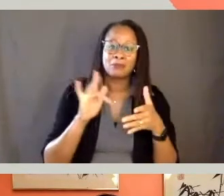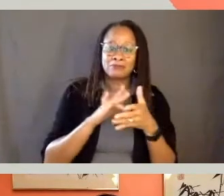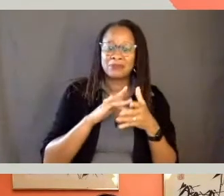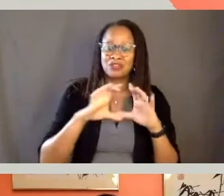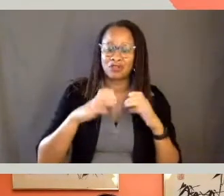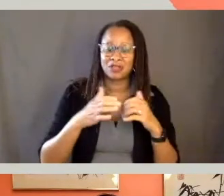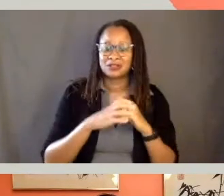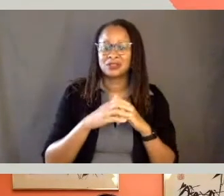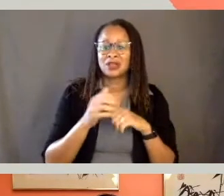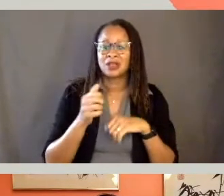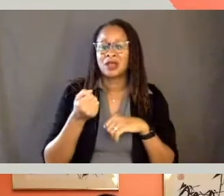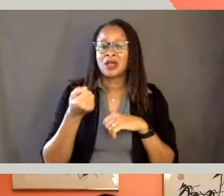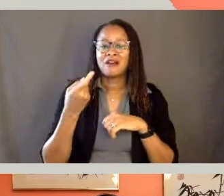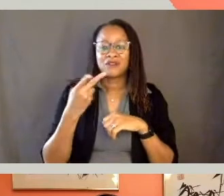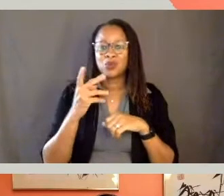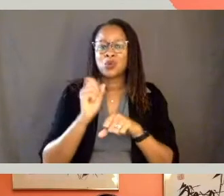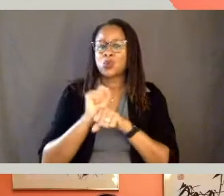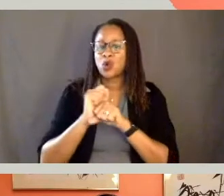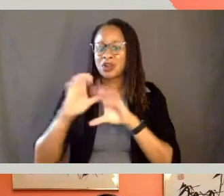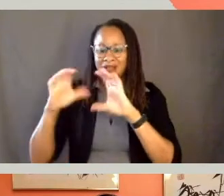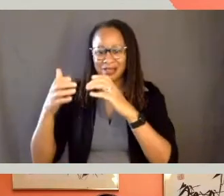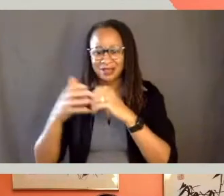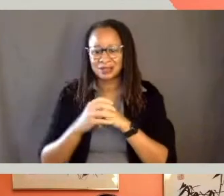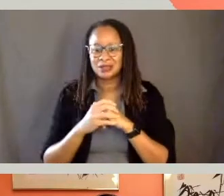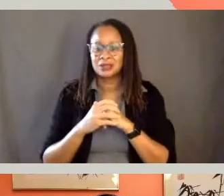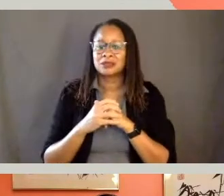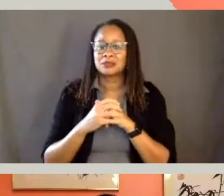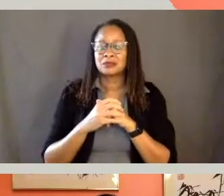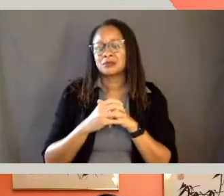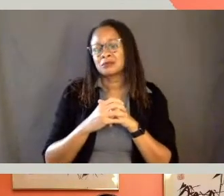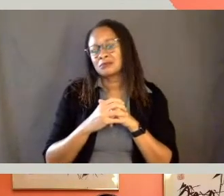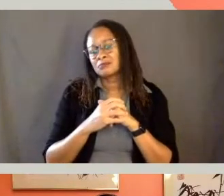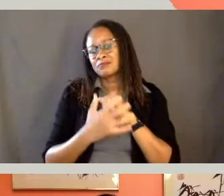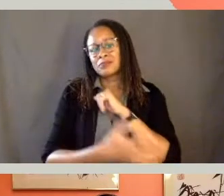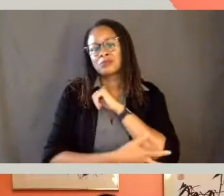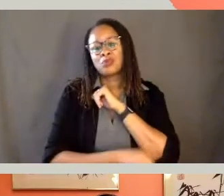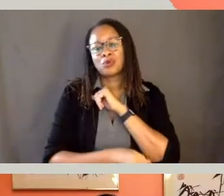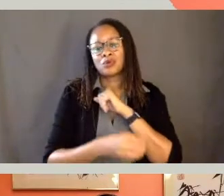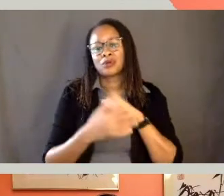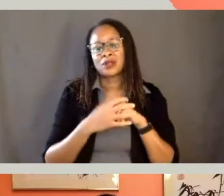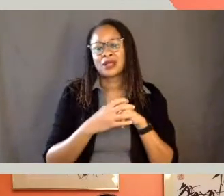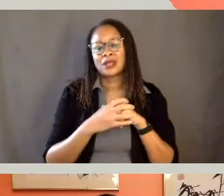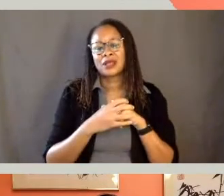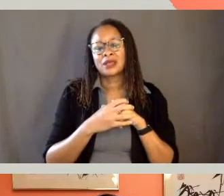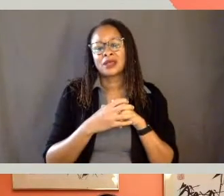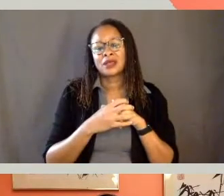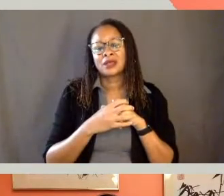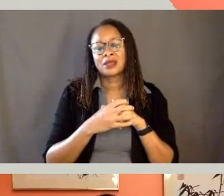You've got a huge working class, poor and a small, you know, extremely rich,